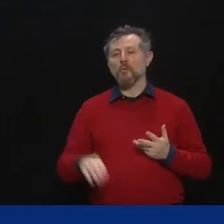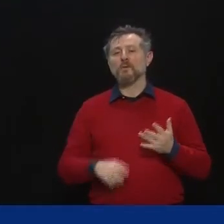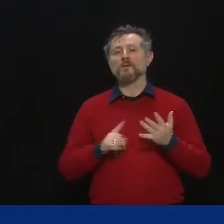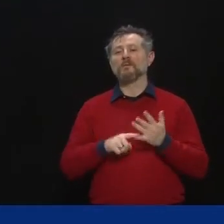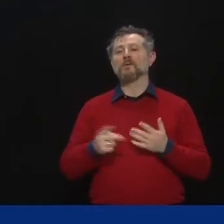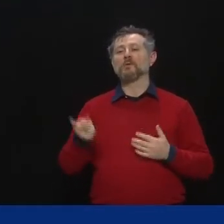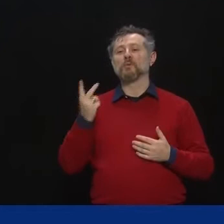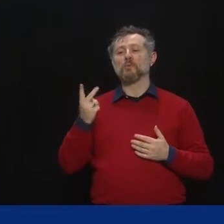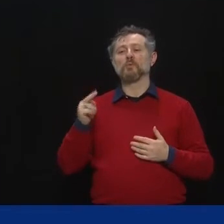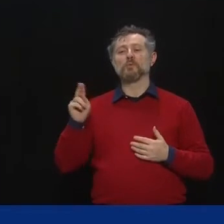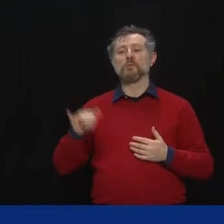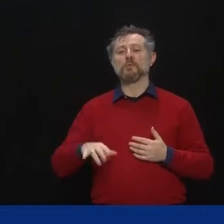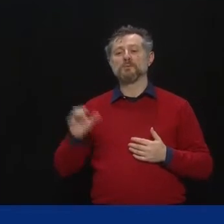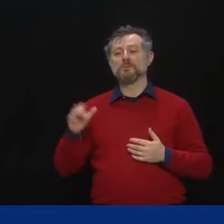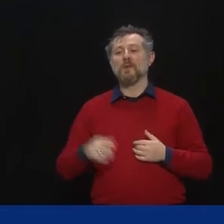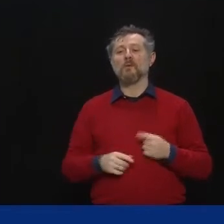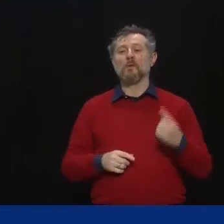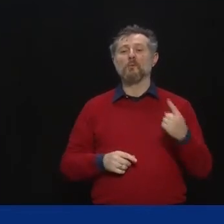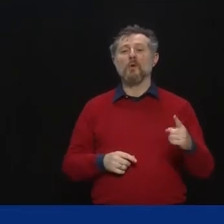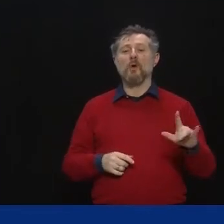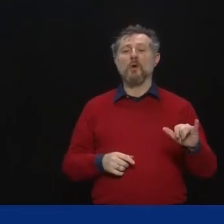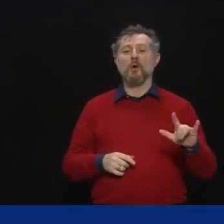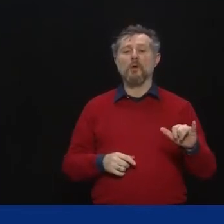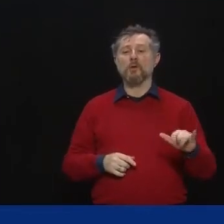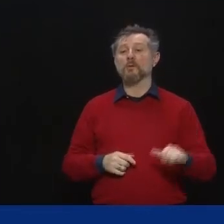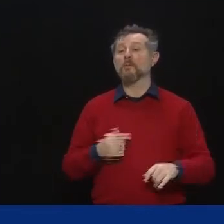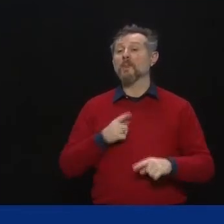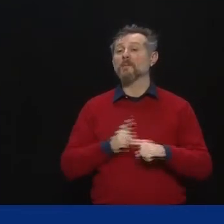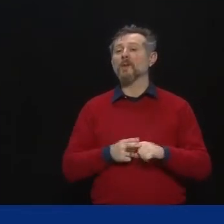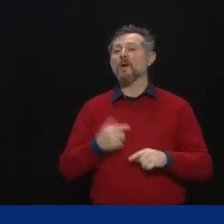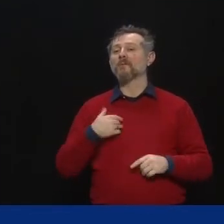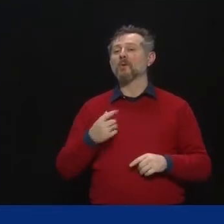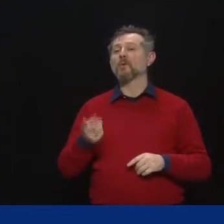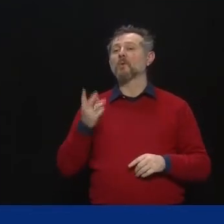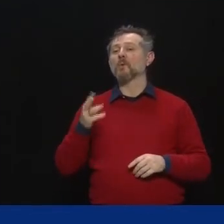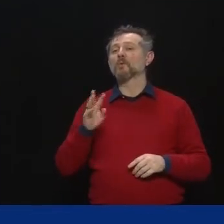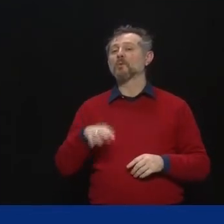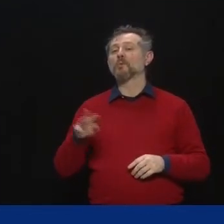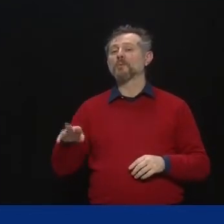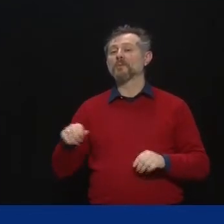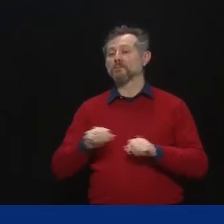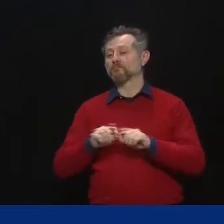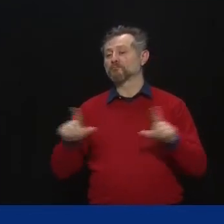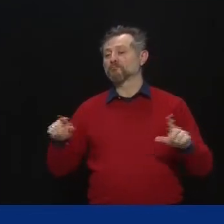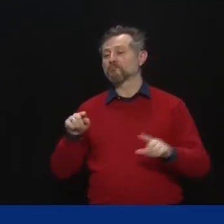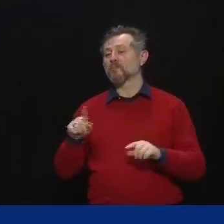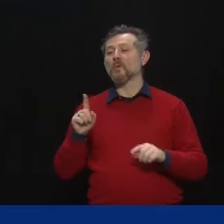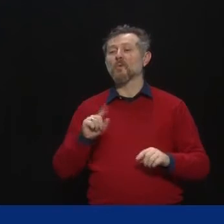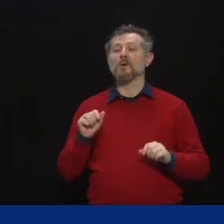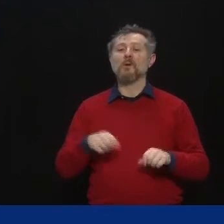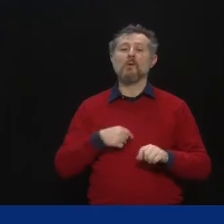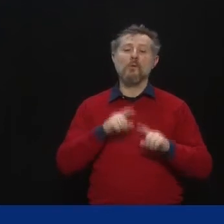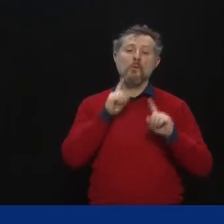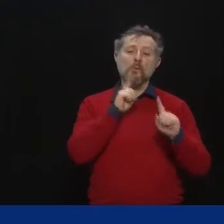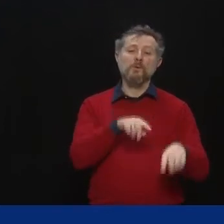TESTING LOCATIONS IN STUDENTEN COUNTY, CUYAHOGA, AT LEAST TWO HERE IN NEW YORK CITY AND